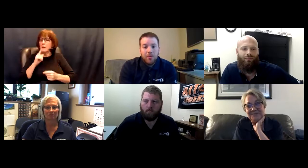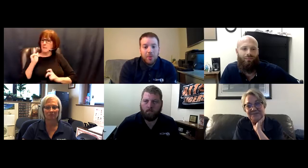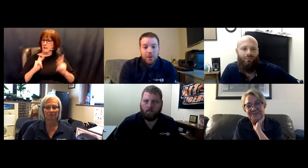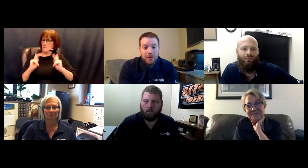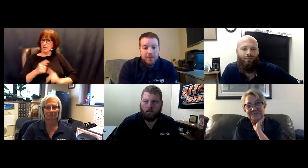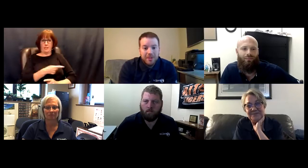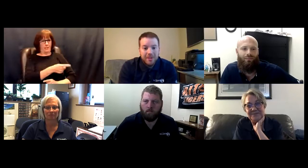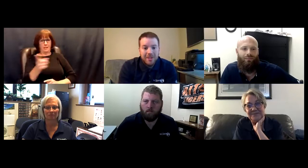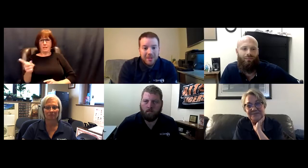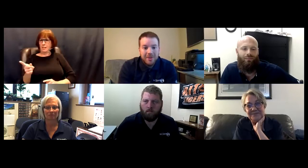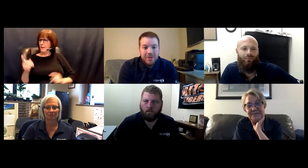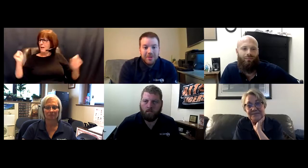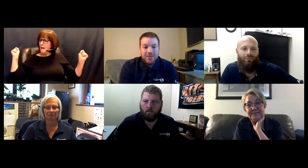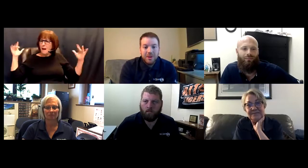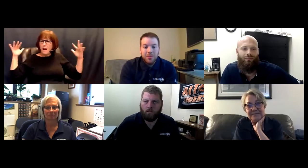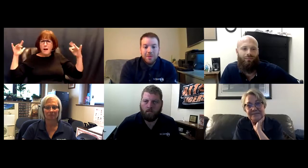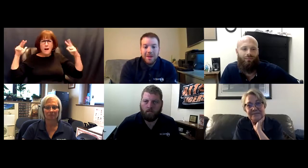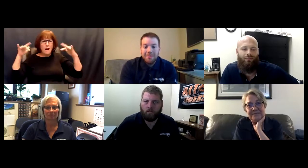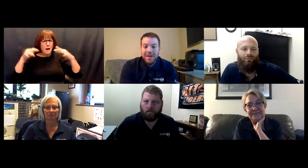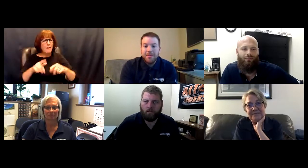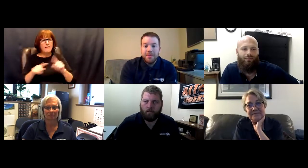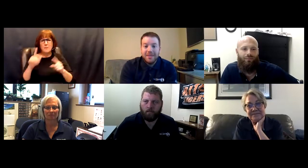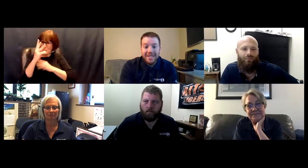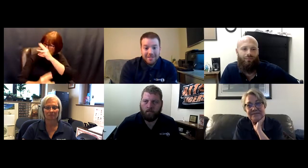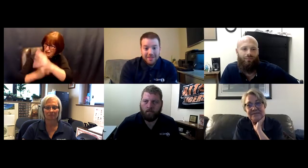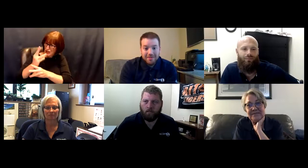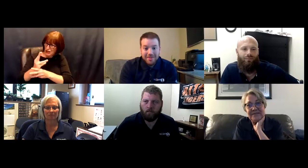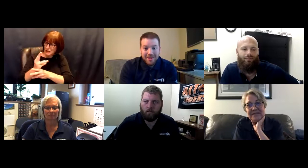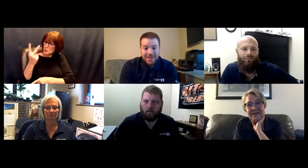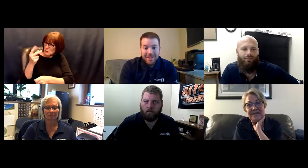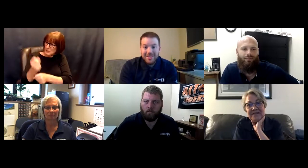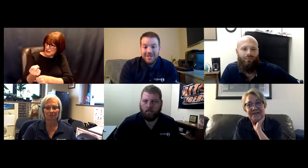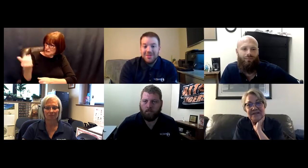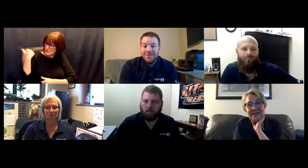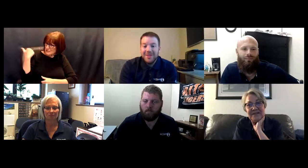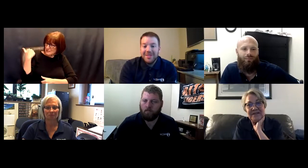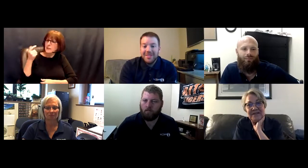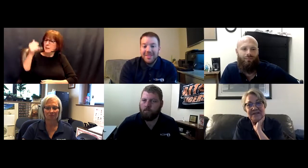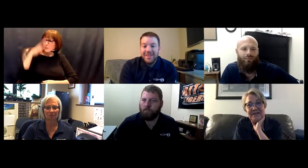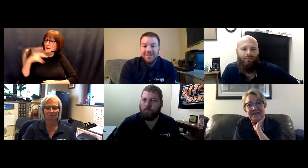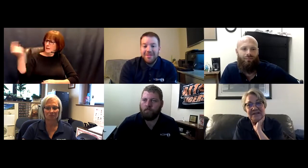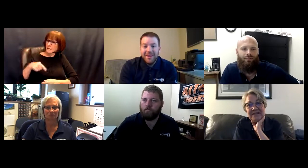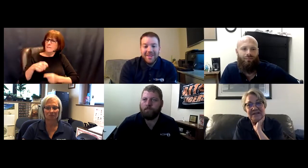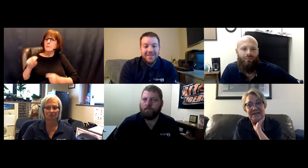over the world. Two years ago we met a man from New Zealand. It is also fun to see the FFA kids